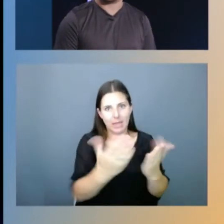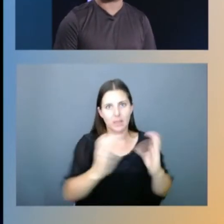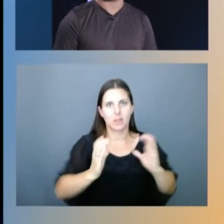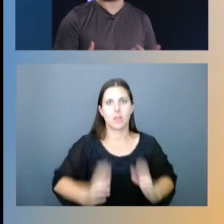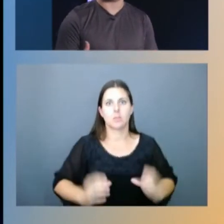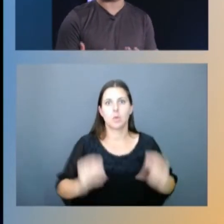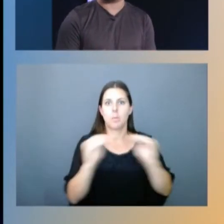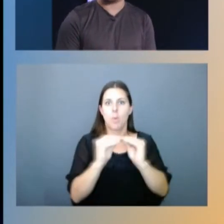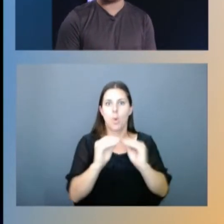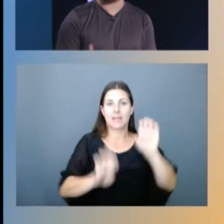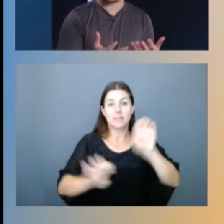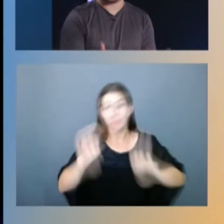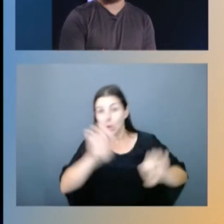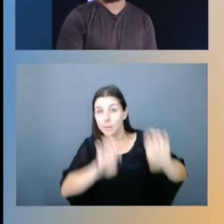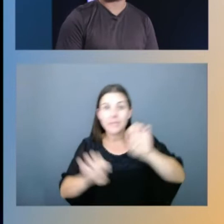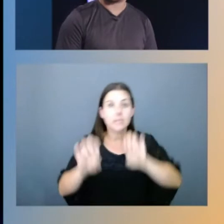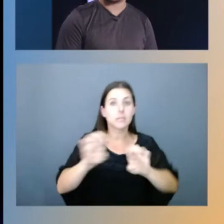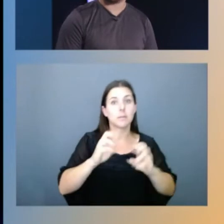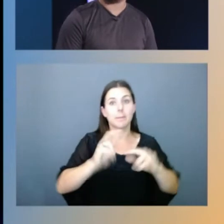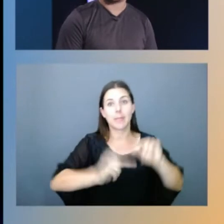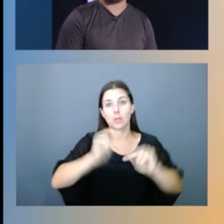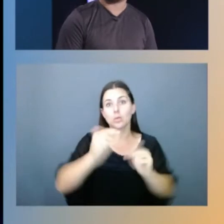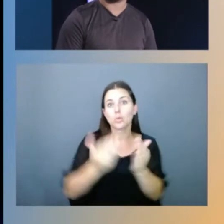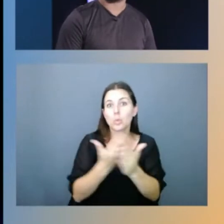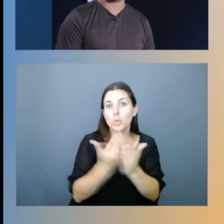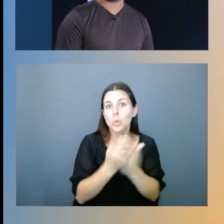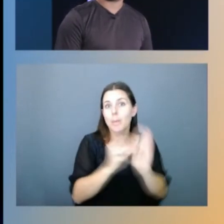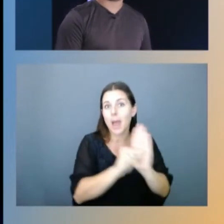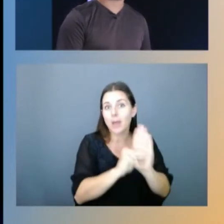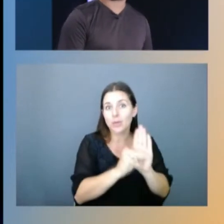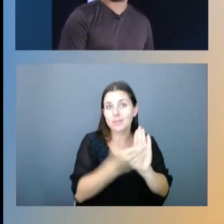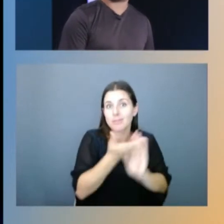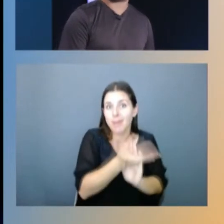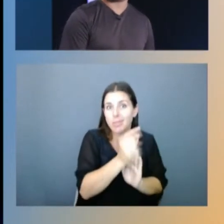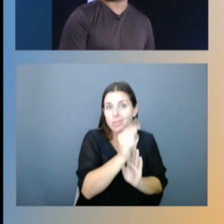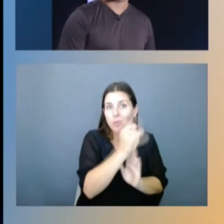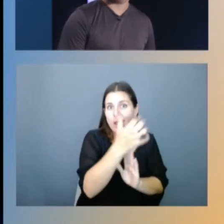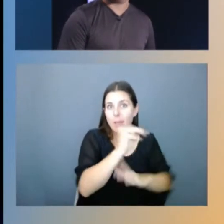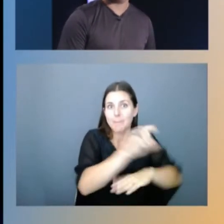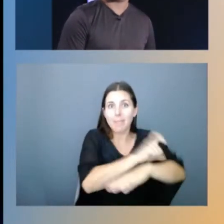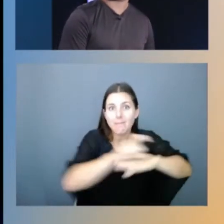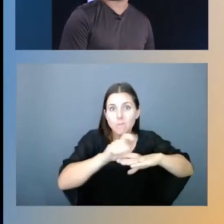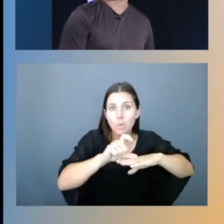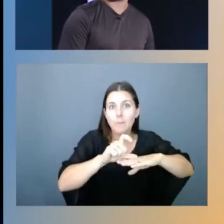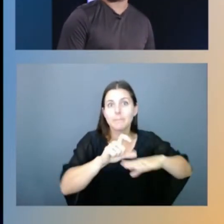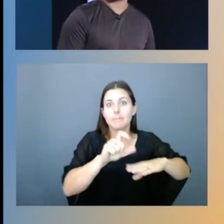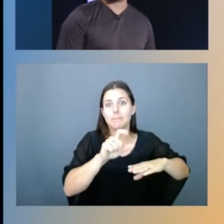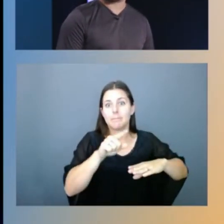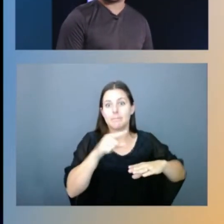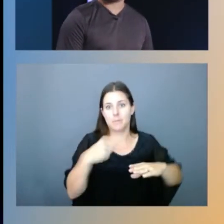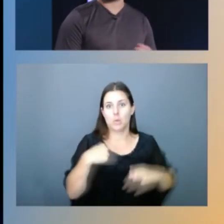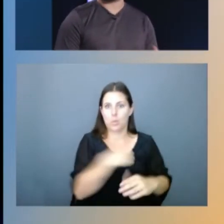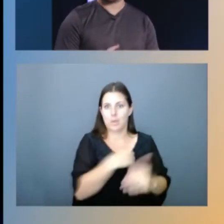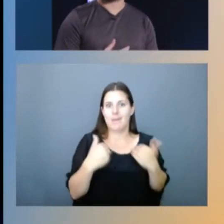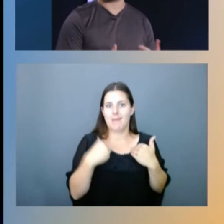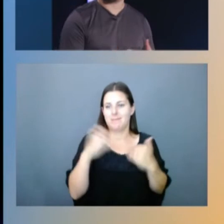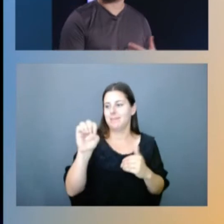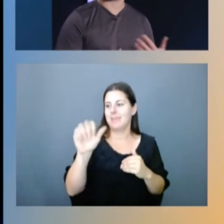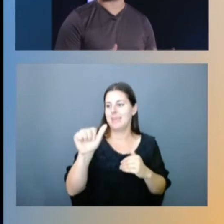to build new models on the Inferentia platform, we introduced Eager Mode, which enables customers to work very interactively